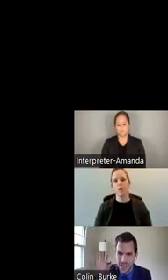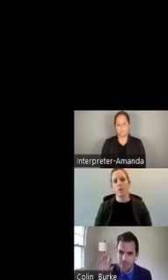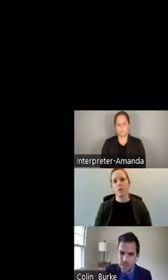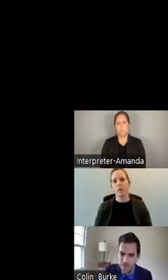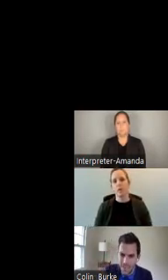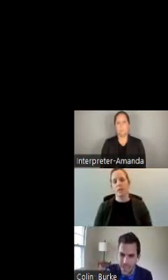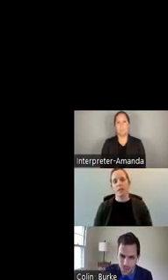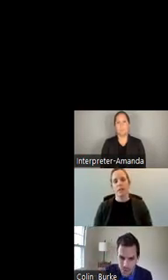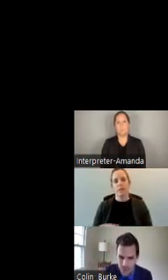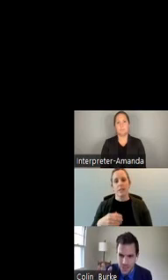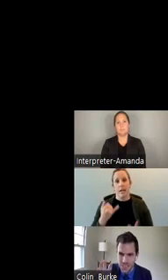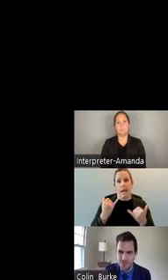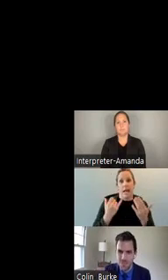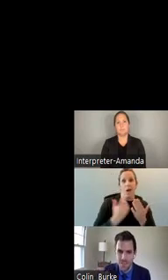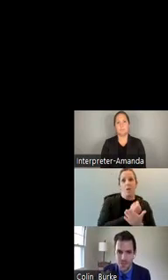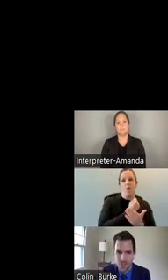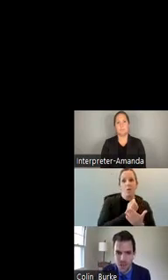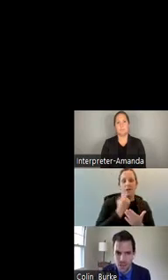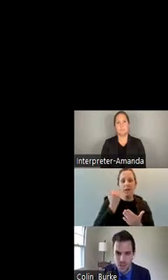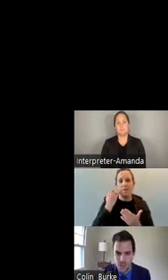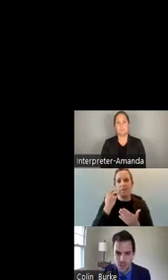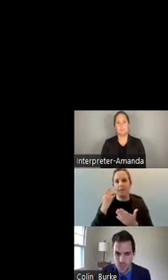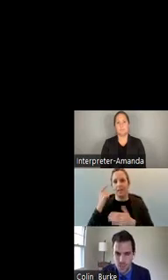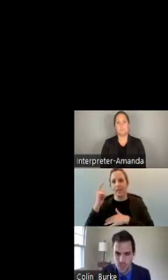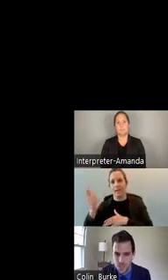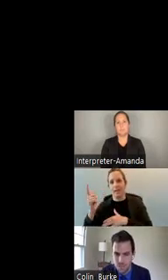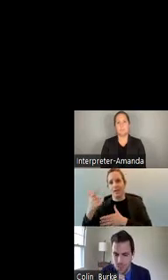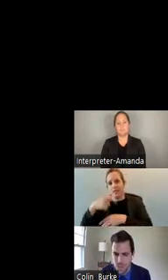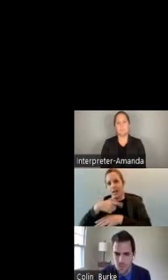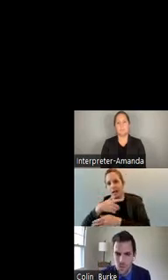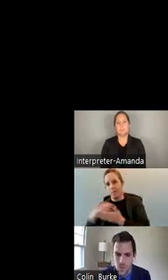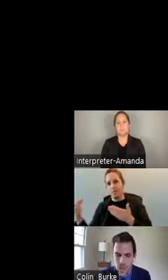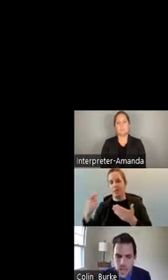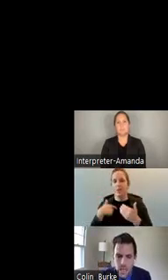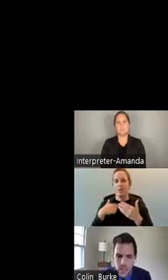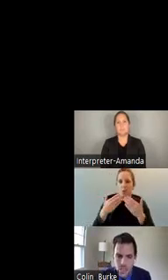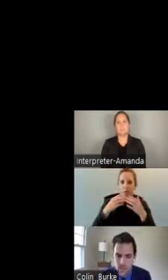of time just my kind of nuclear team just kind of shout out to Dr Tim Williams who's the chief